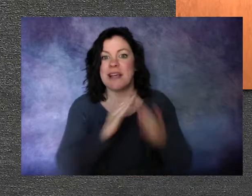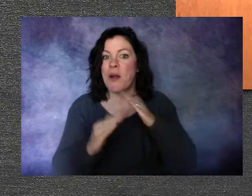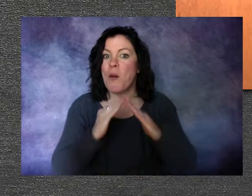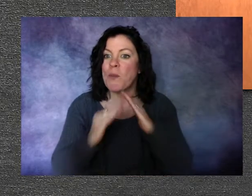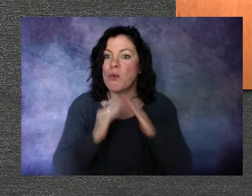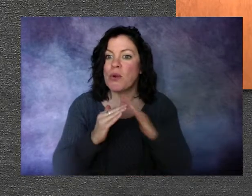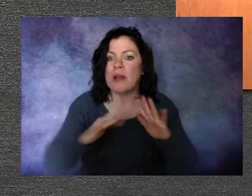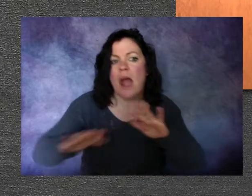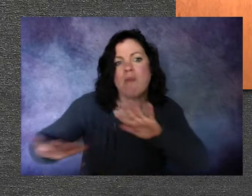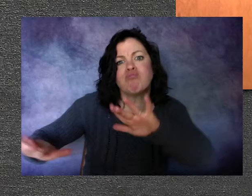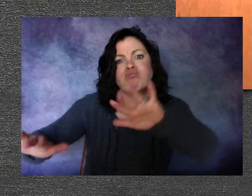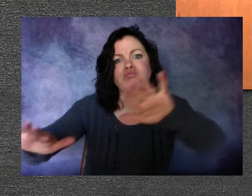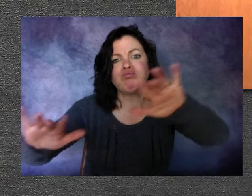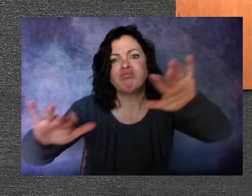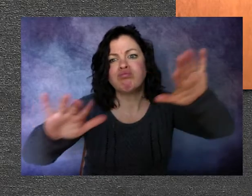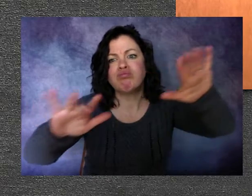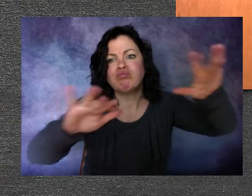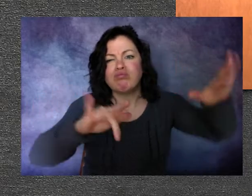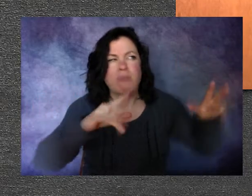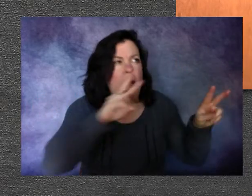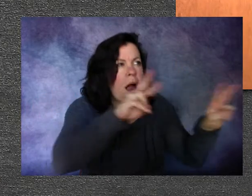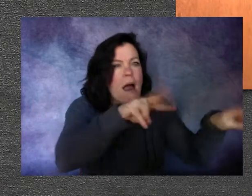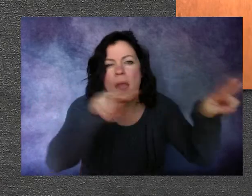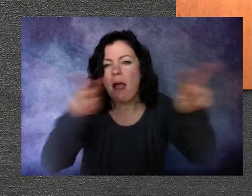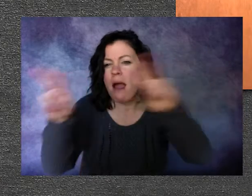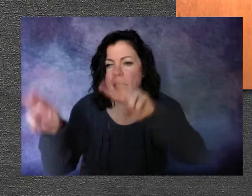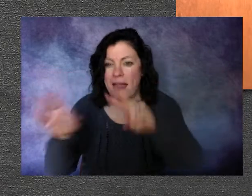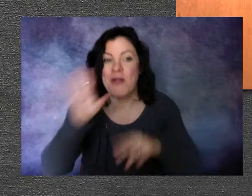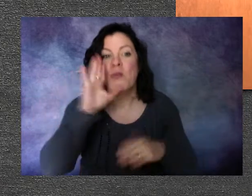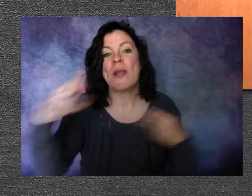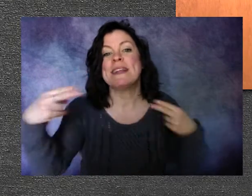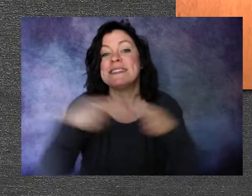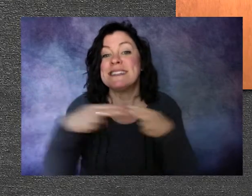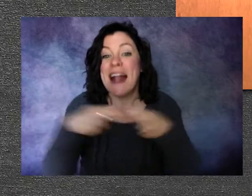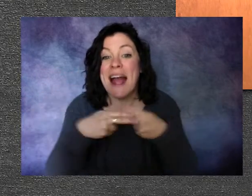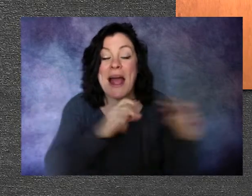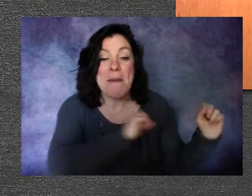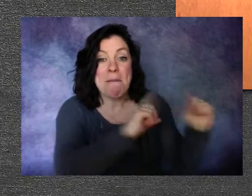So let's take a look at the pictures on the next slides.